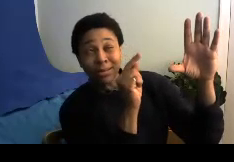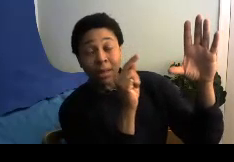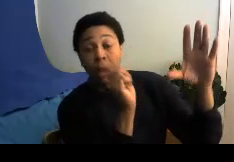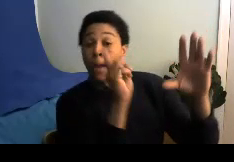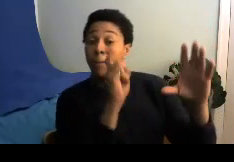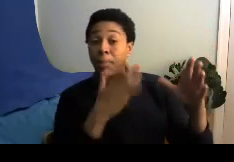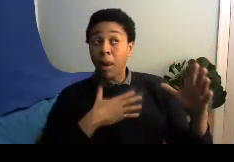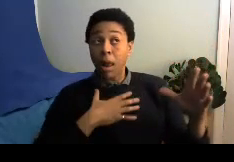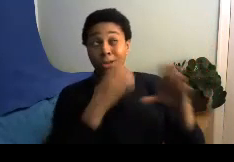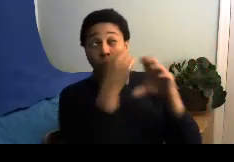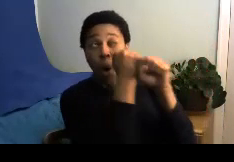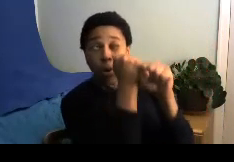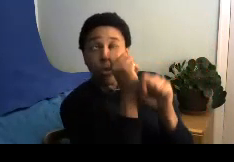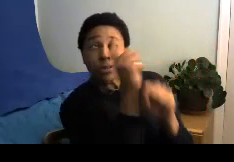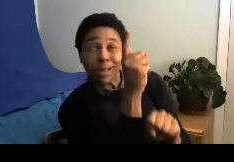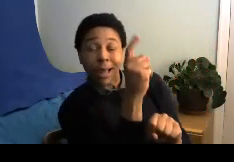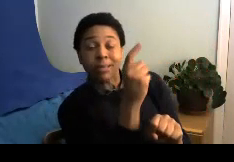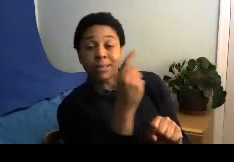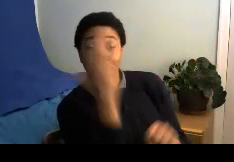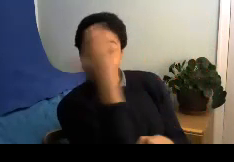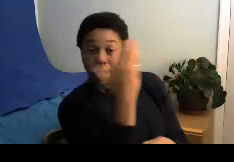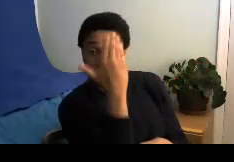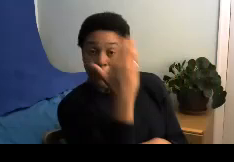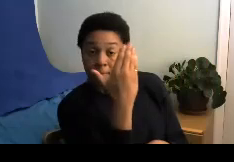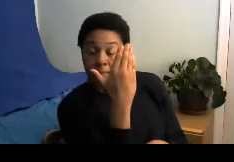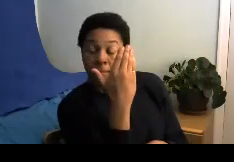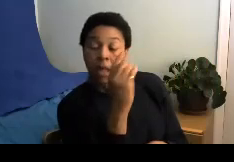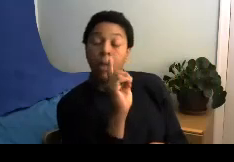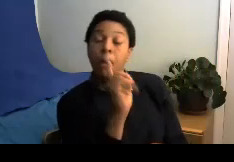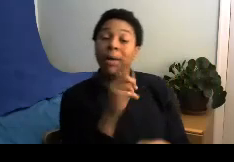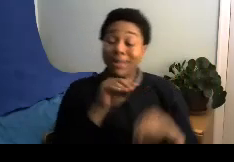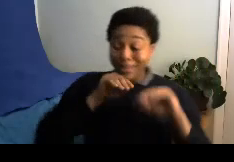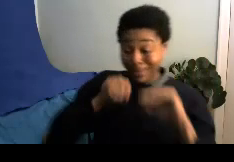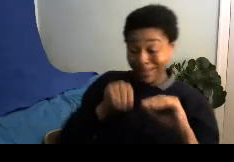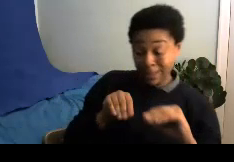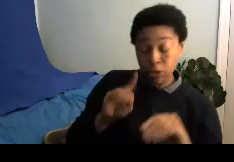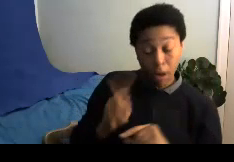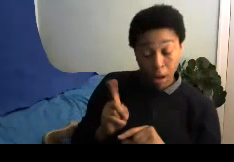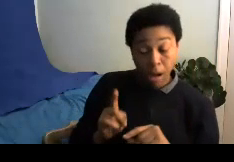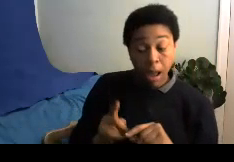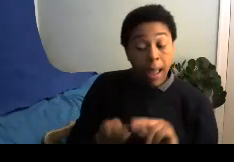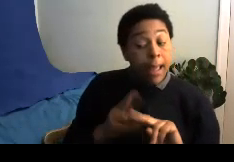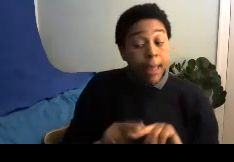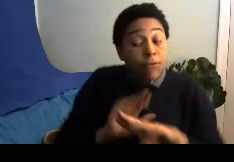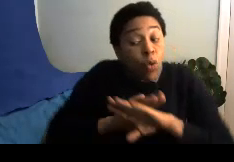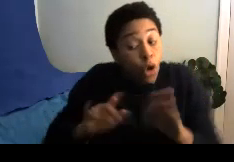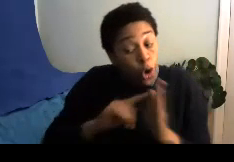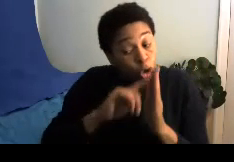a Jehovah's Witness is going to die. So there's like, you know, 8 million Jehovah's Witnesses in the world and everyone is not a